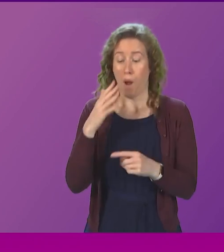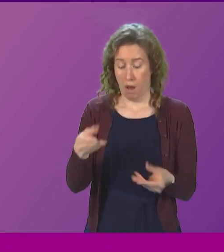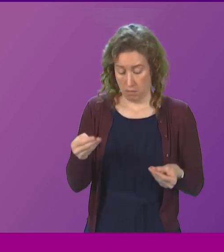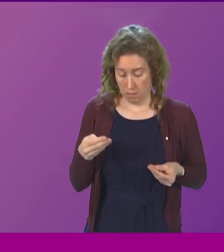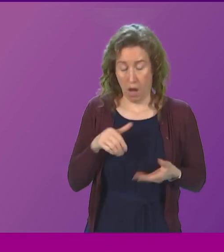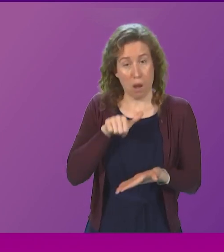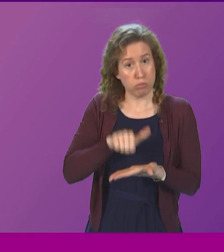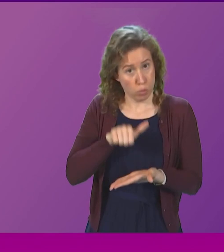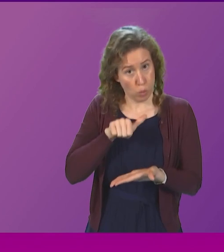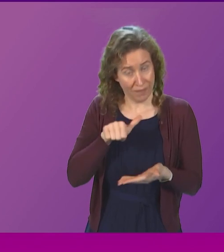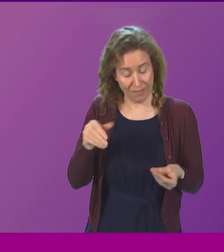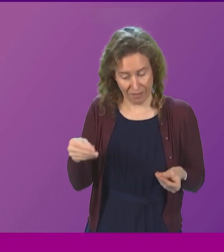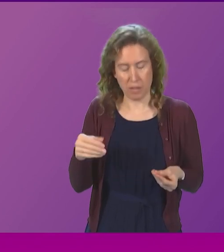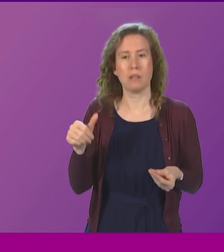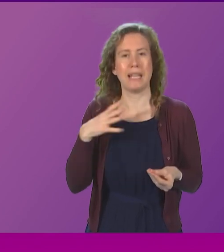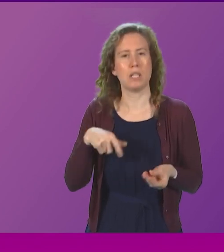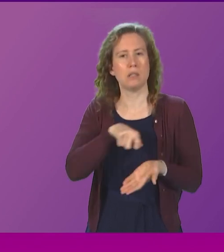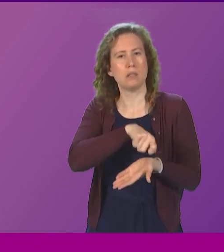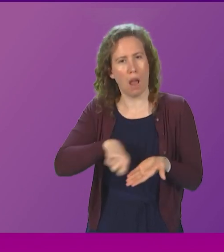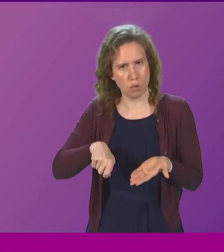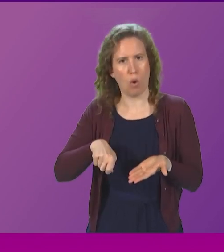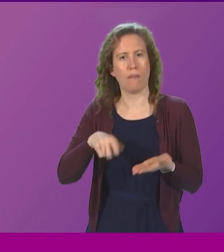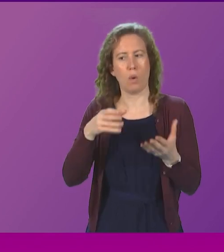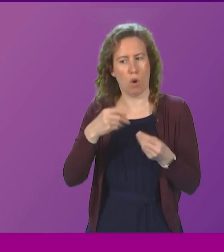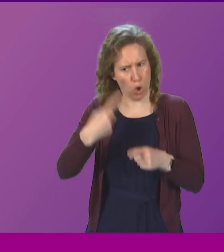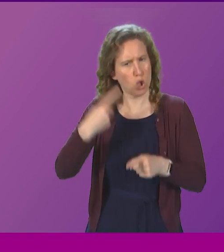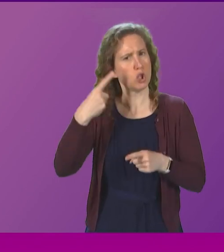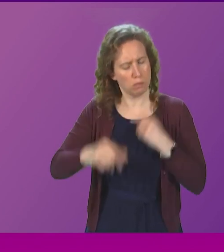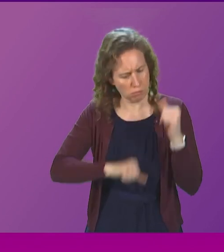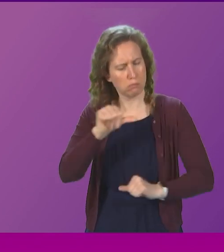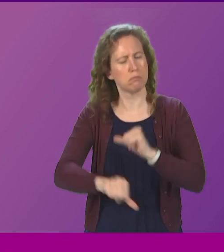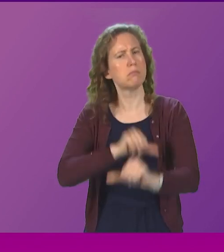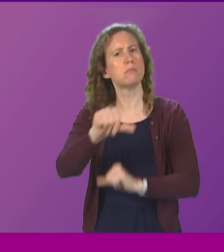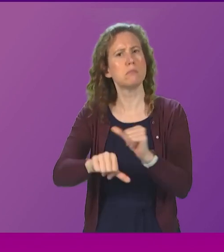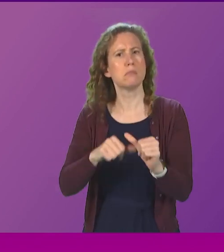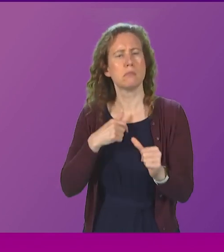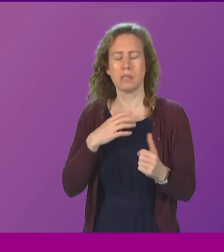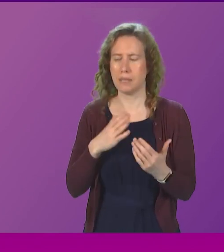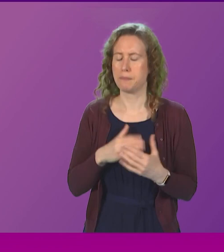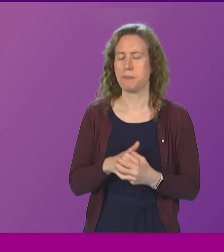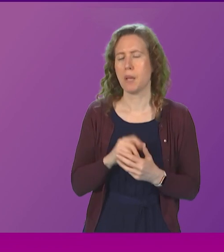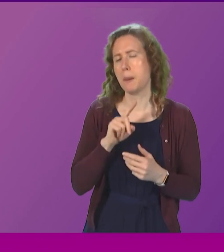up, they should be signed off with urgency and at pace.